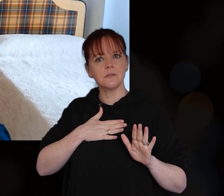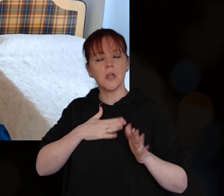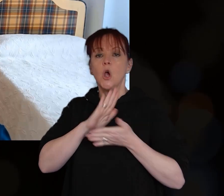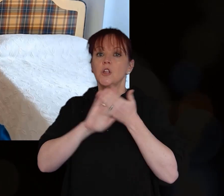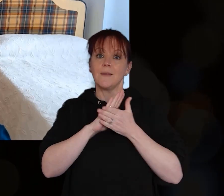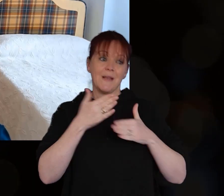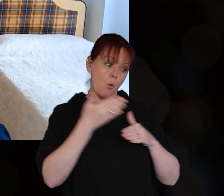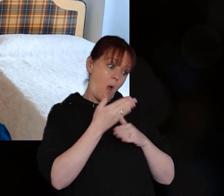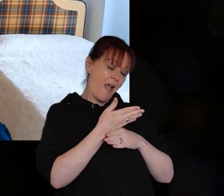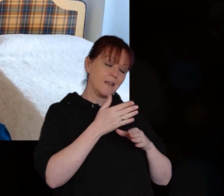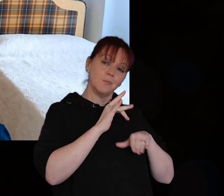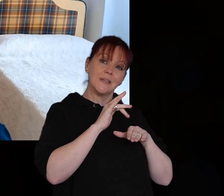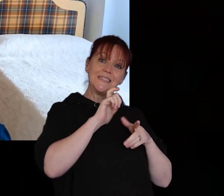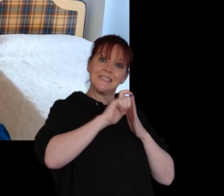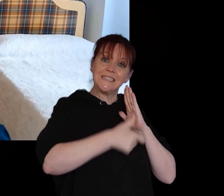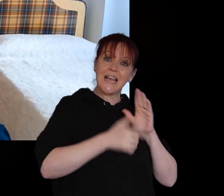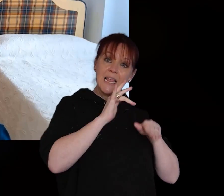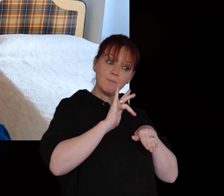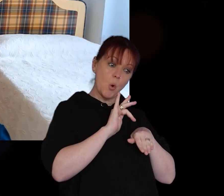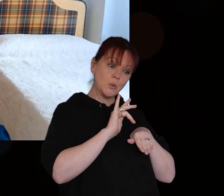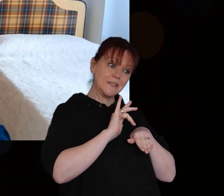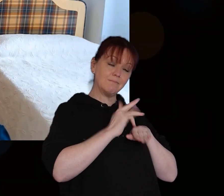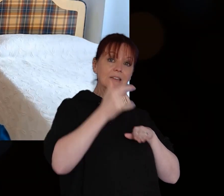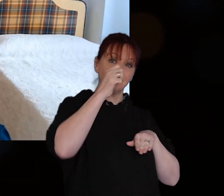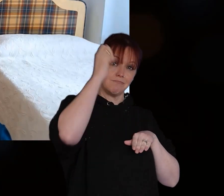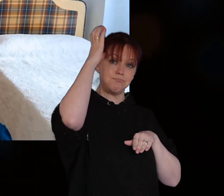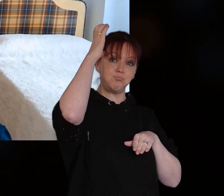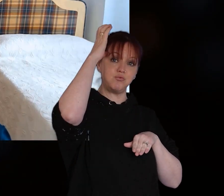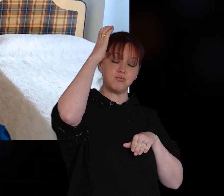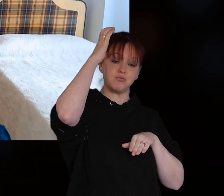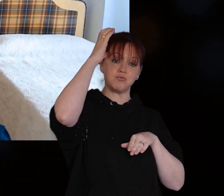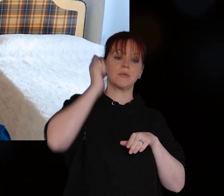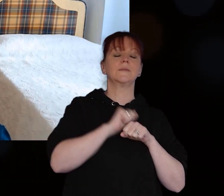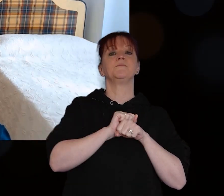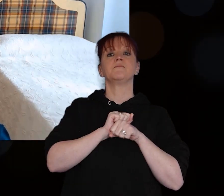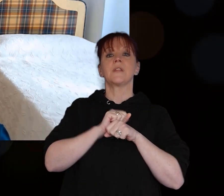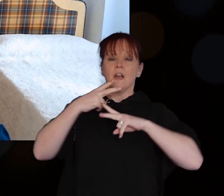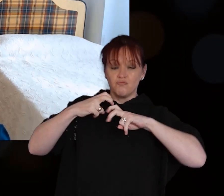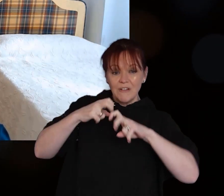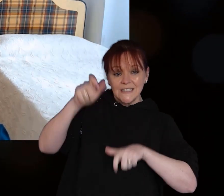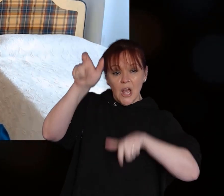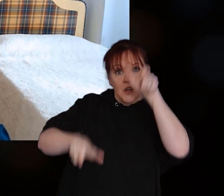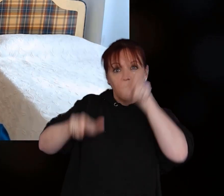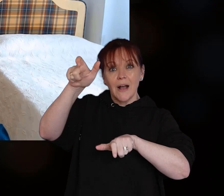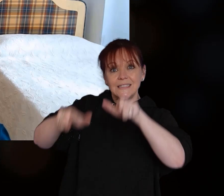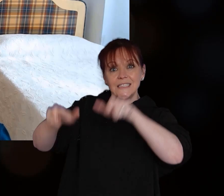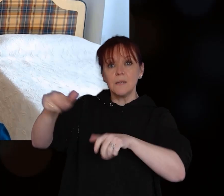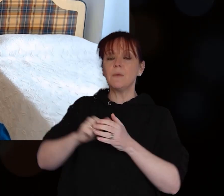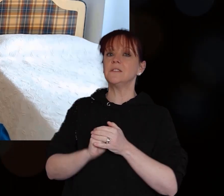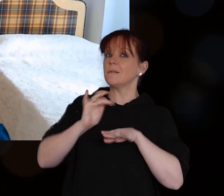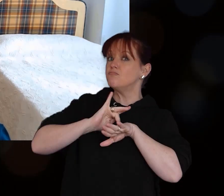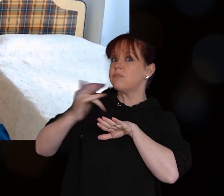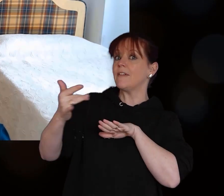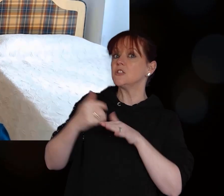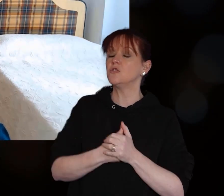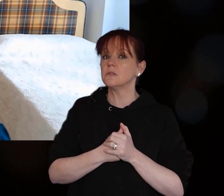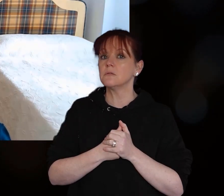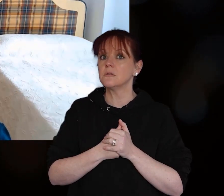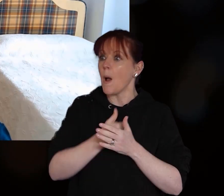consultants and user research participants all the way to including disabled creators in preview rounds.